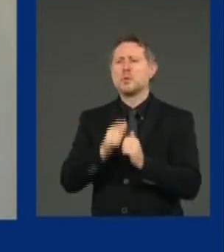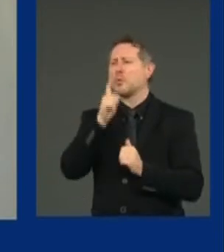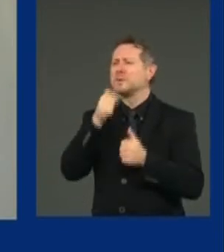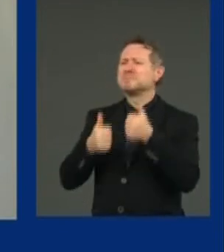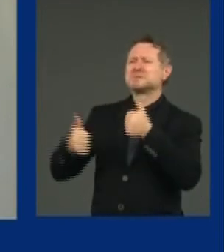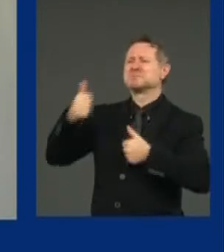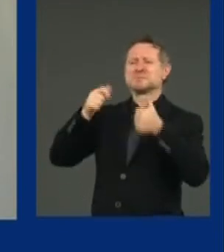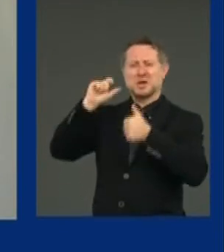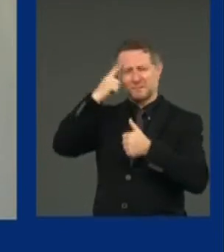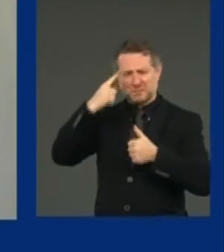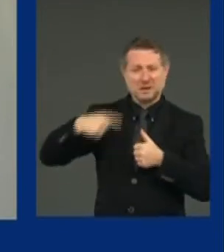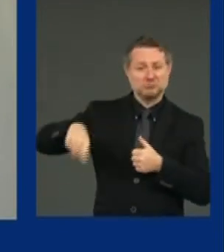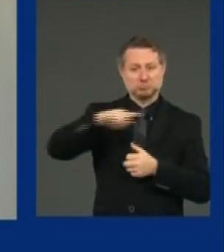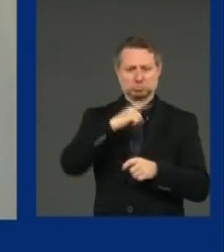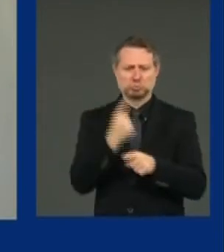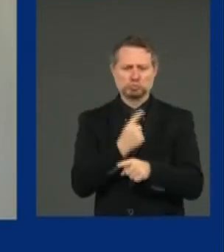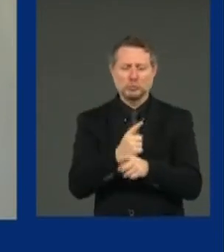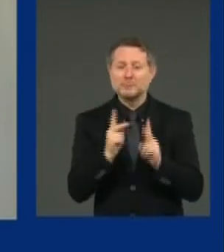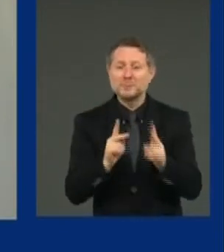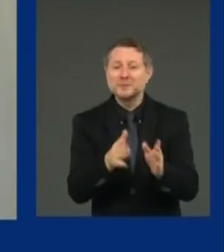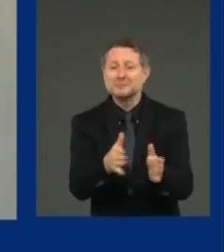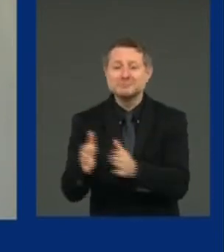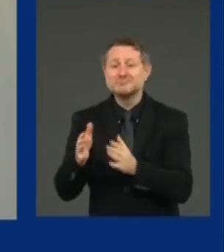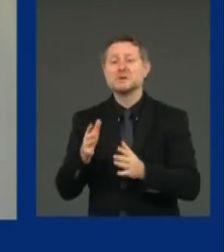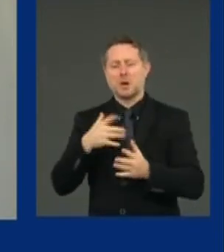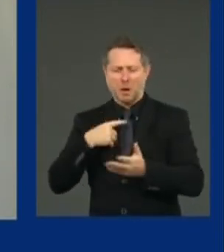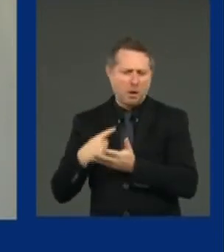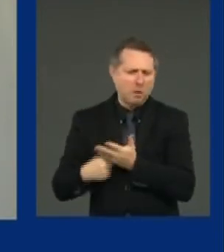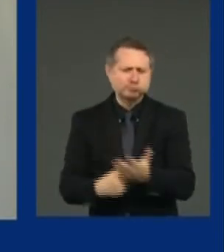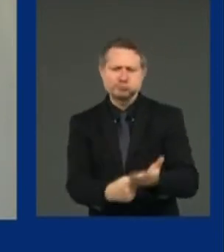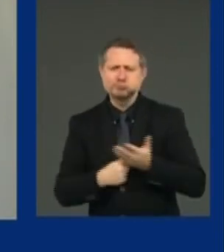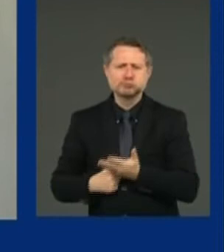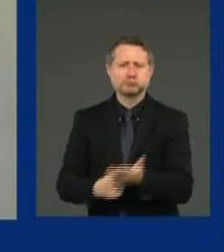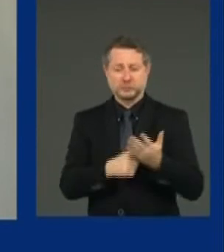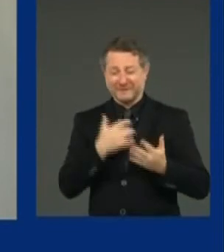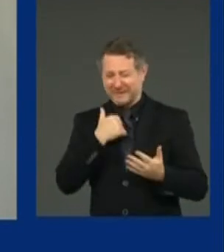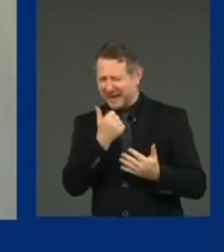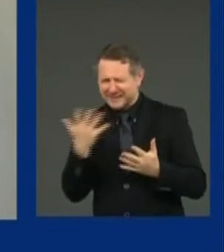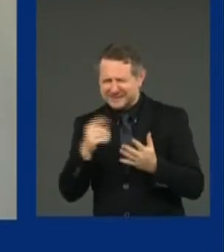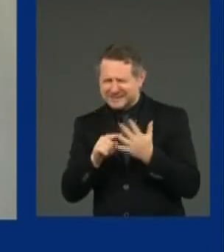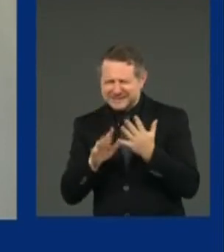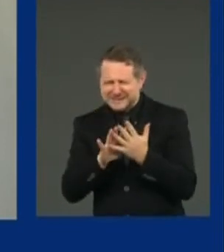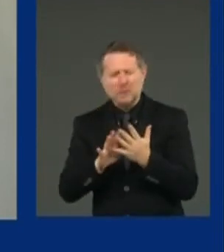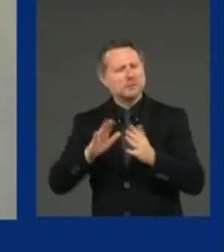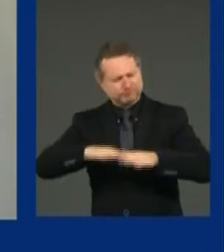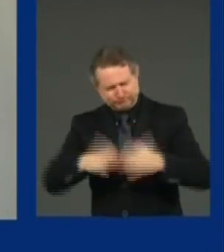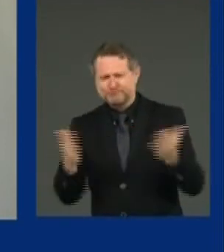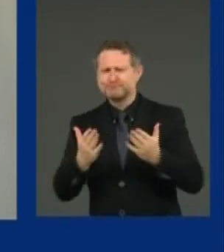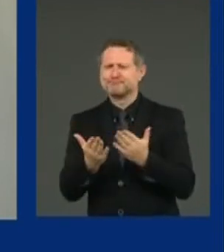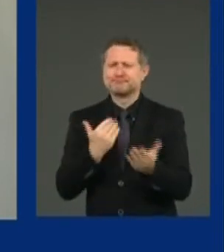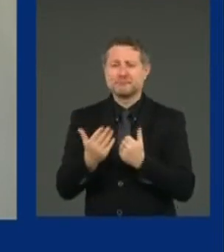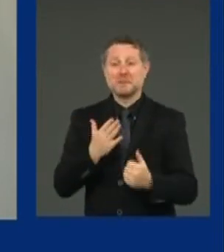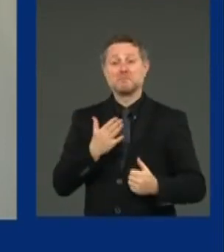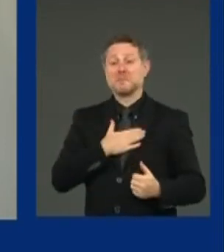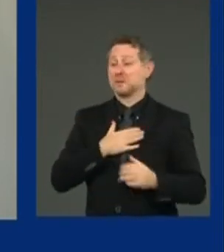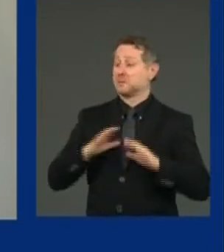WE ARE COMMITTED TO OPEN SCIENCE TO POLICY MAKERS AND CITIZENS UNDERSTAND OUR CONCLUSIONS,